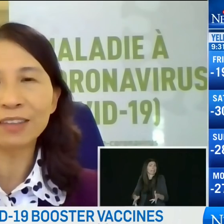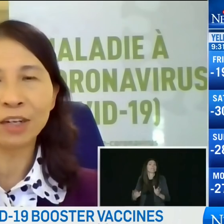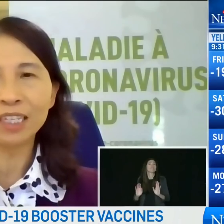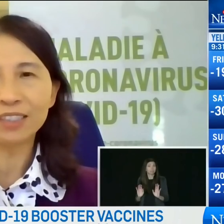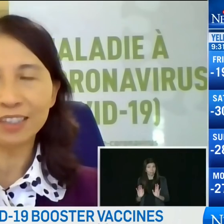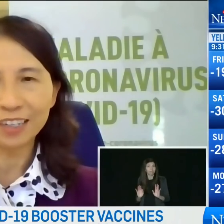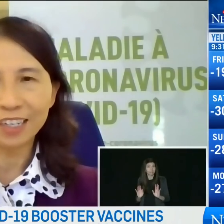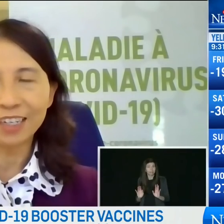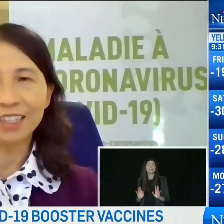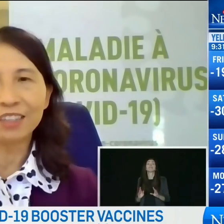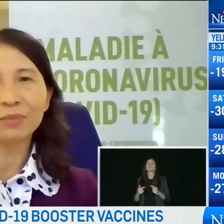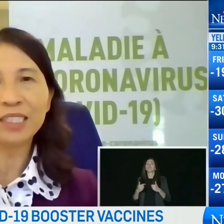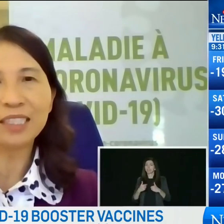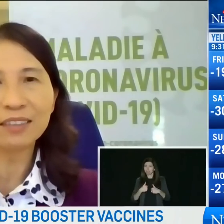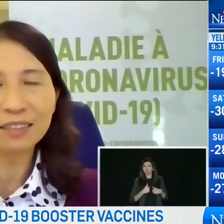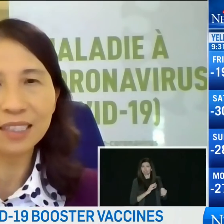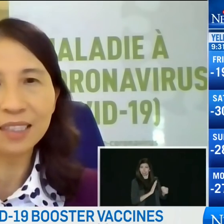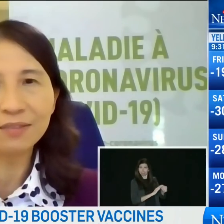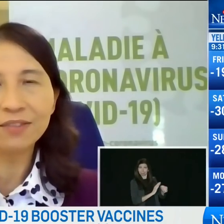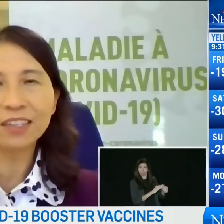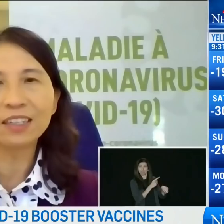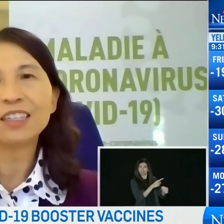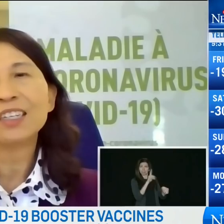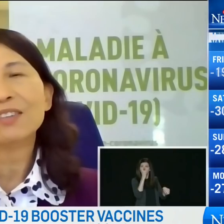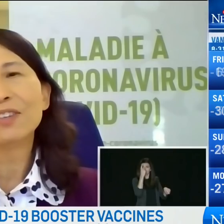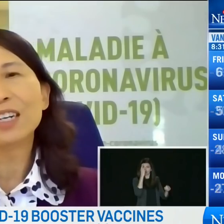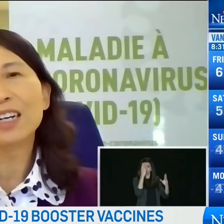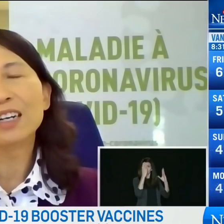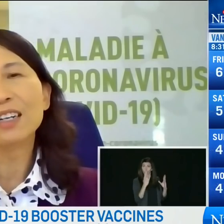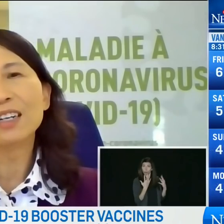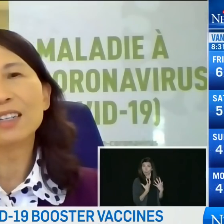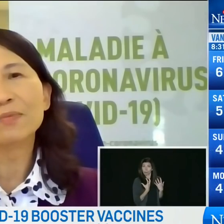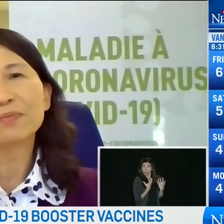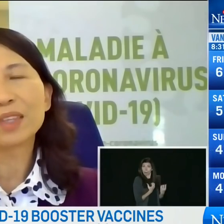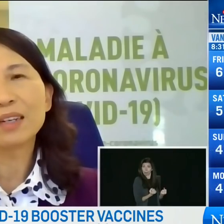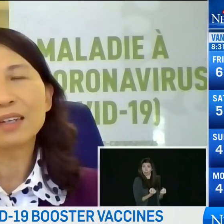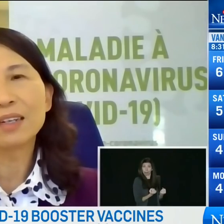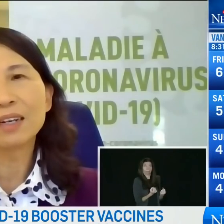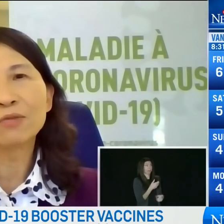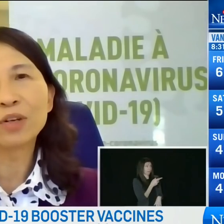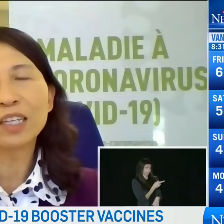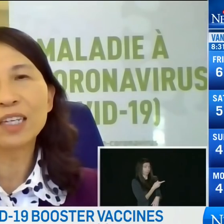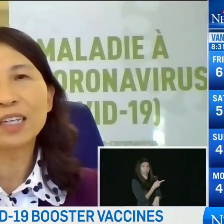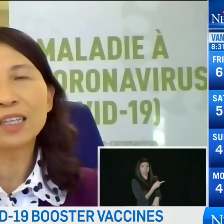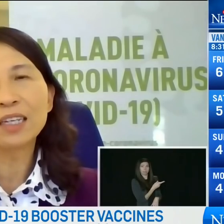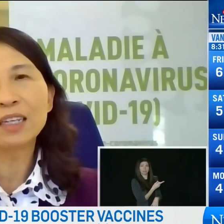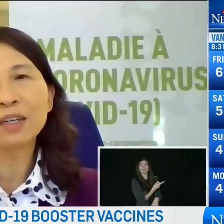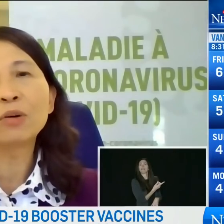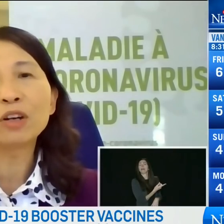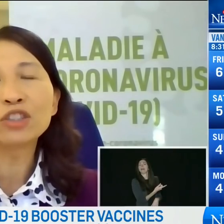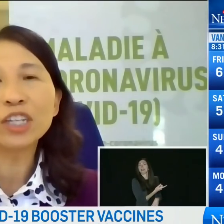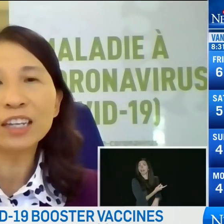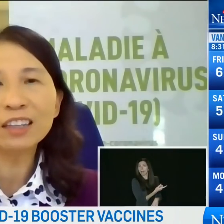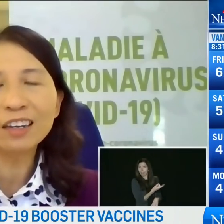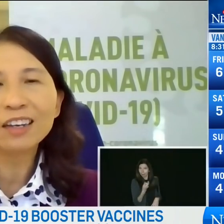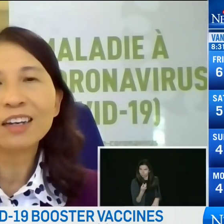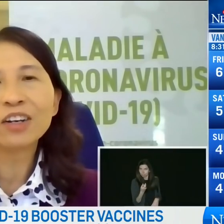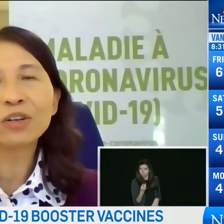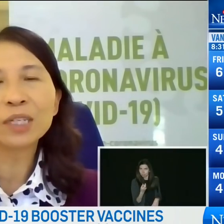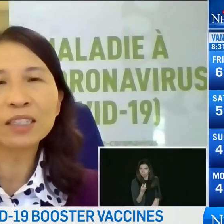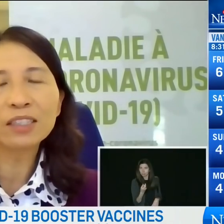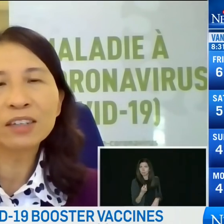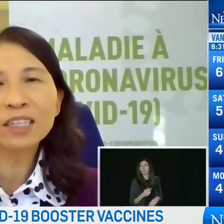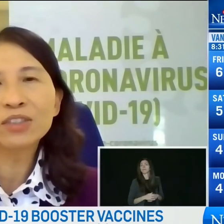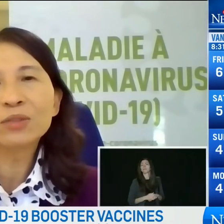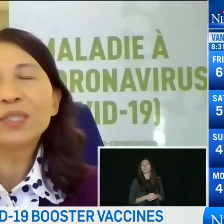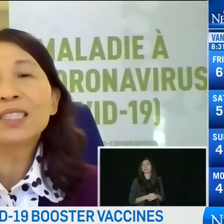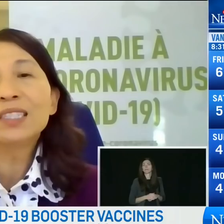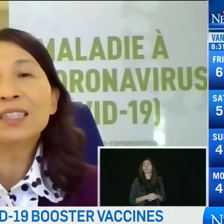BOOSTERS THAT WEEK SO I ASSURED